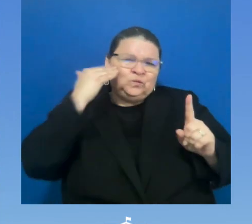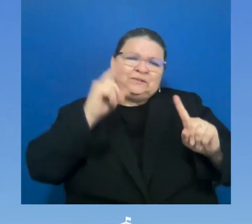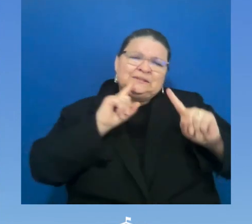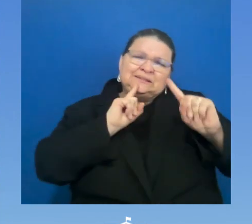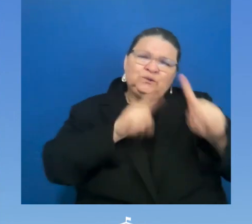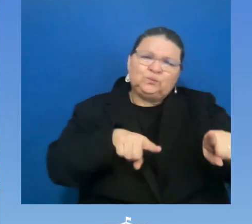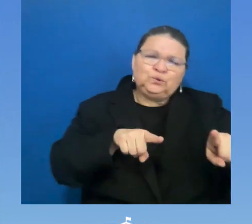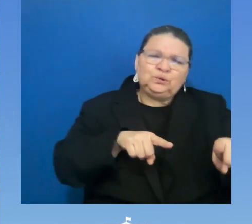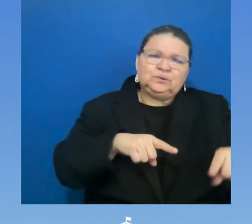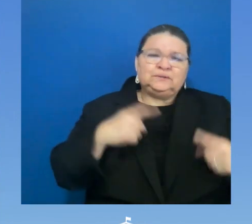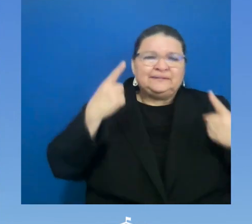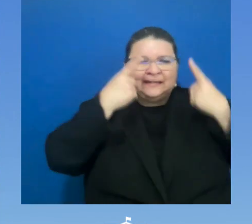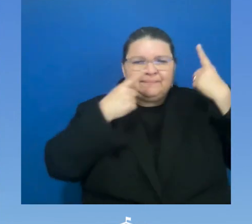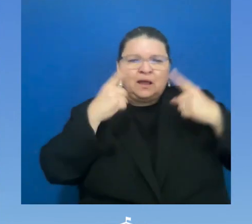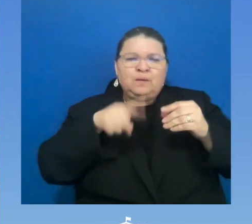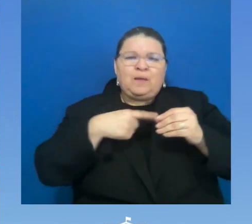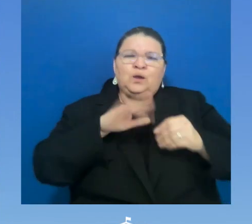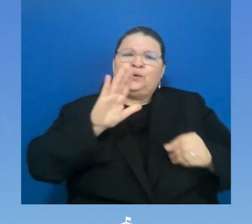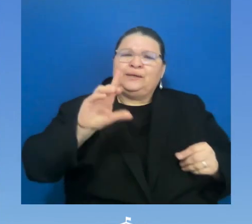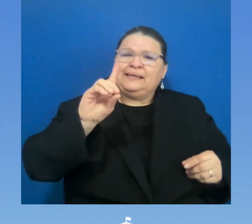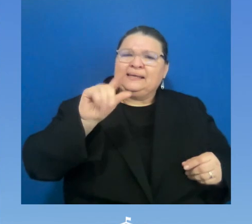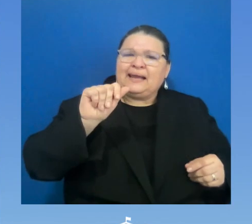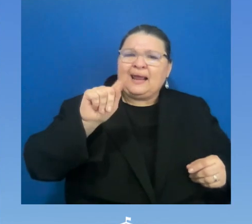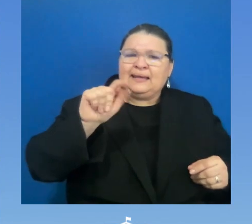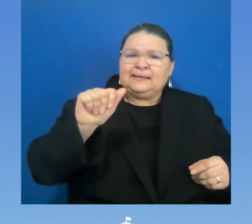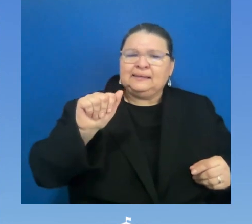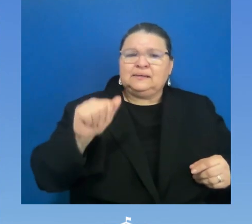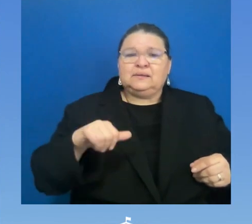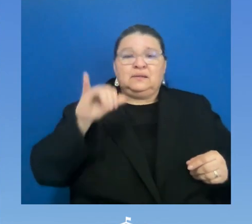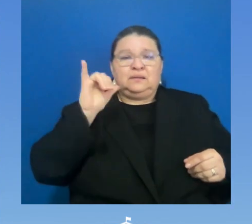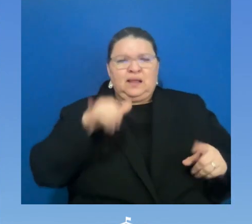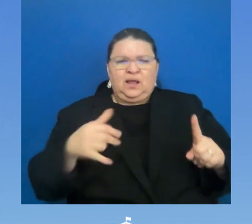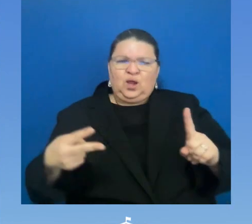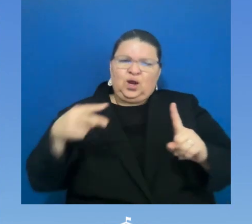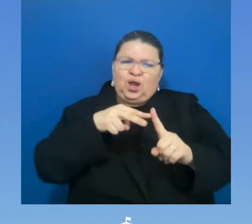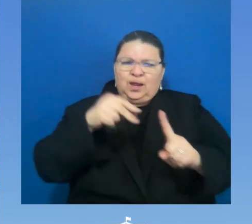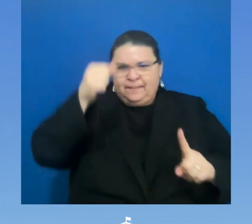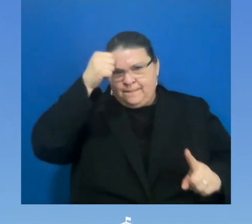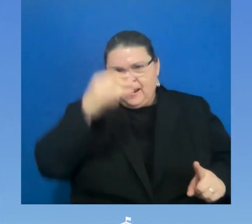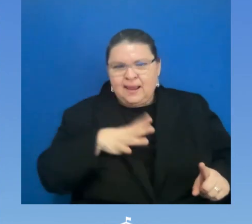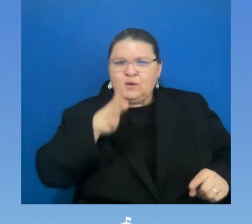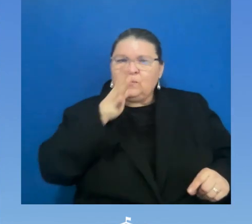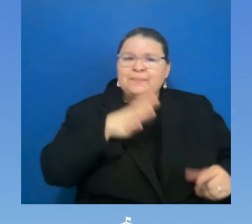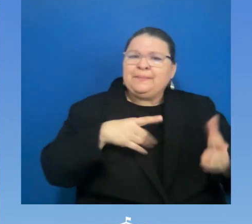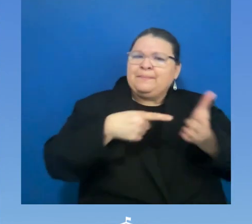Our men and women are paid equally for equal work. But it does require you to ask that question.